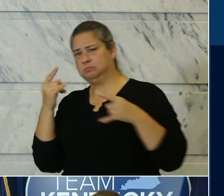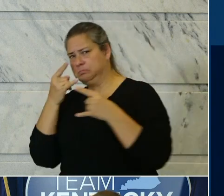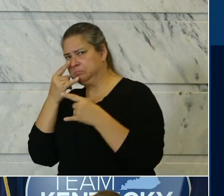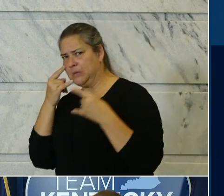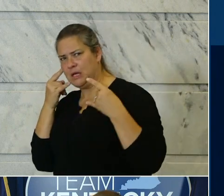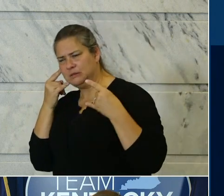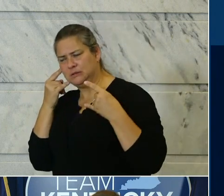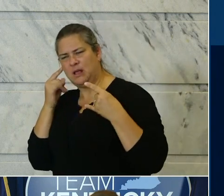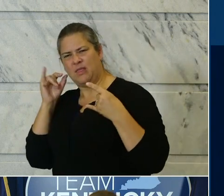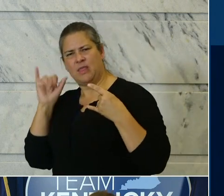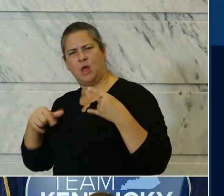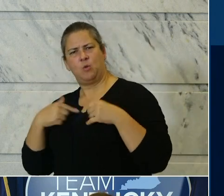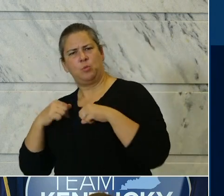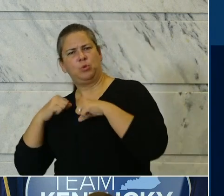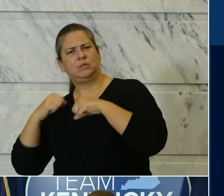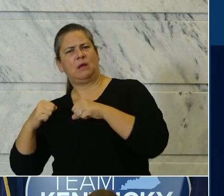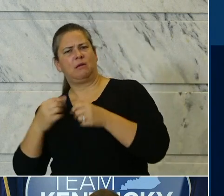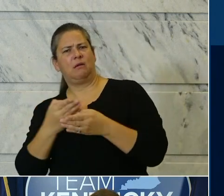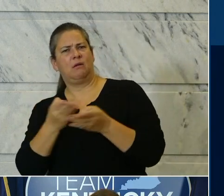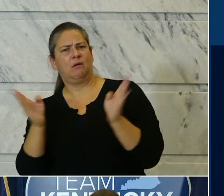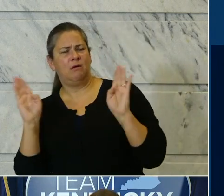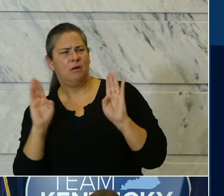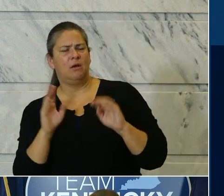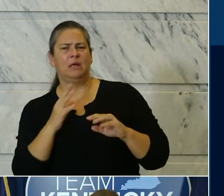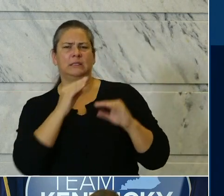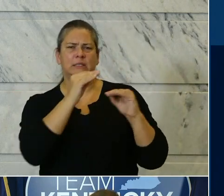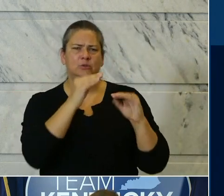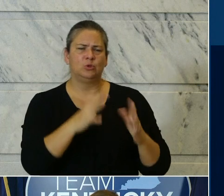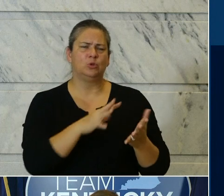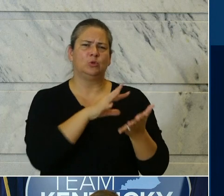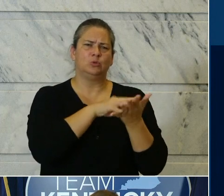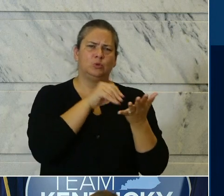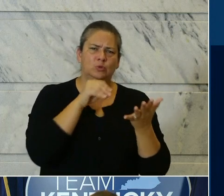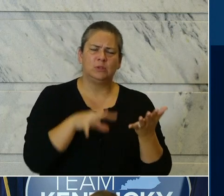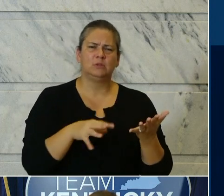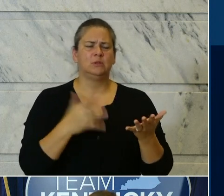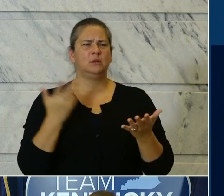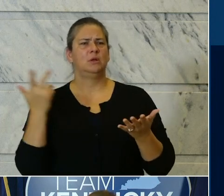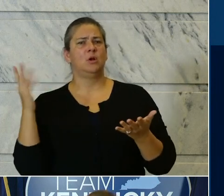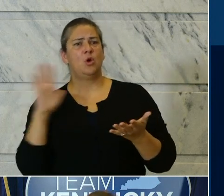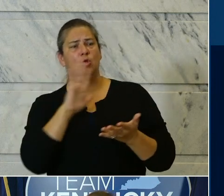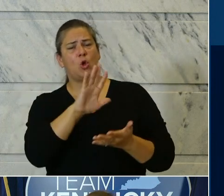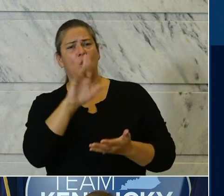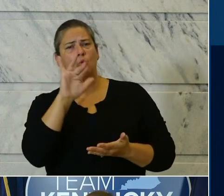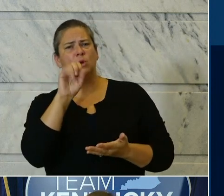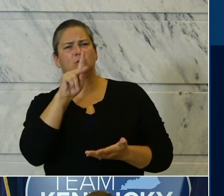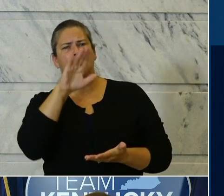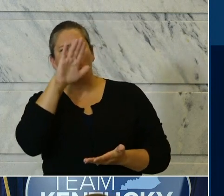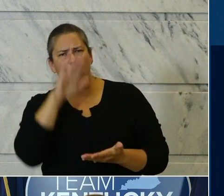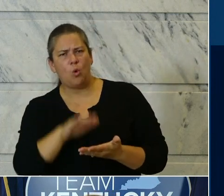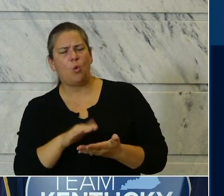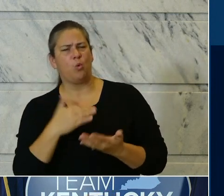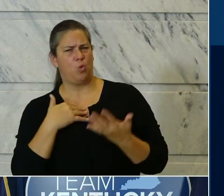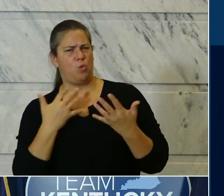IMPORTANT TO PROTECT KIDS AND TEACHERS INSIDE IT LESSENS THE LIKELIHOOD THAT SOMEONE WITH